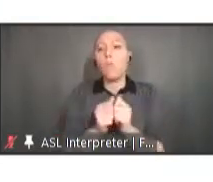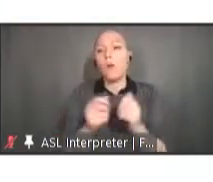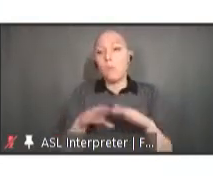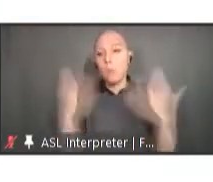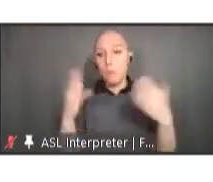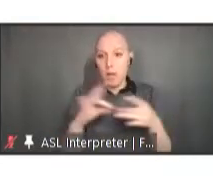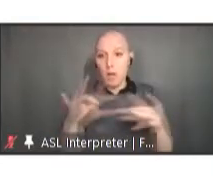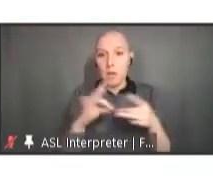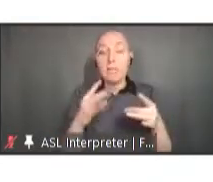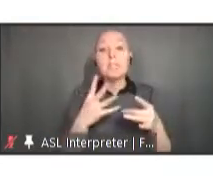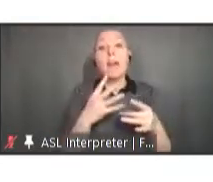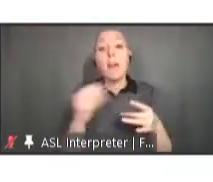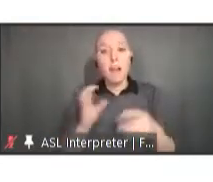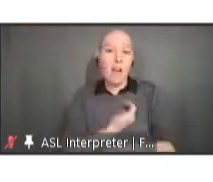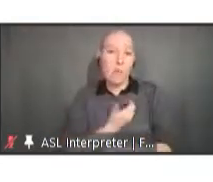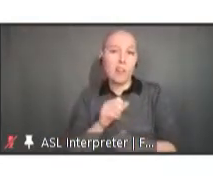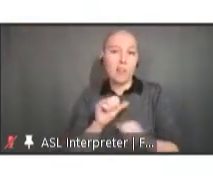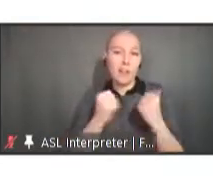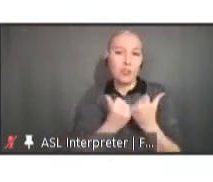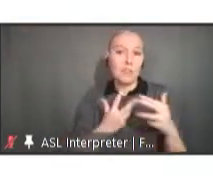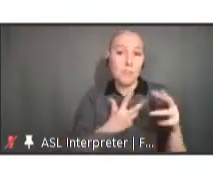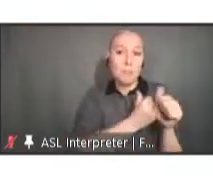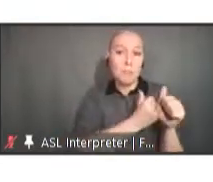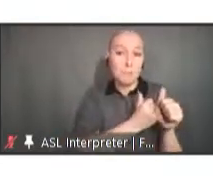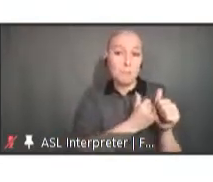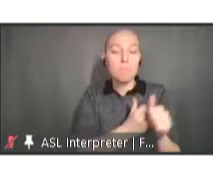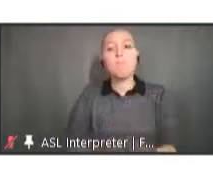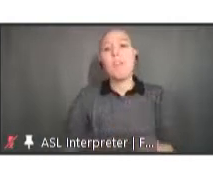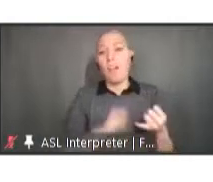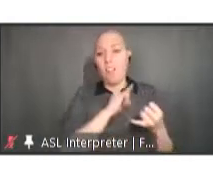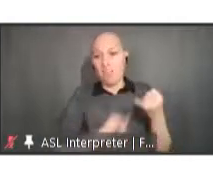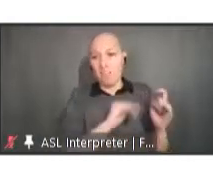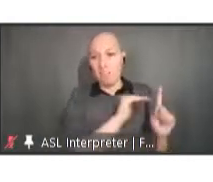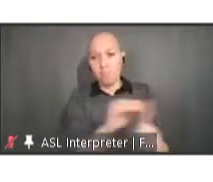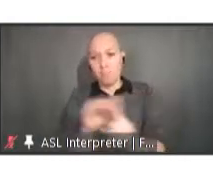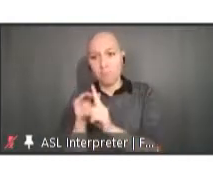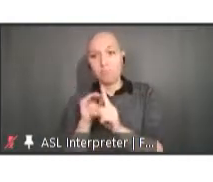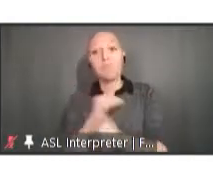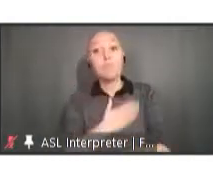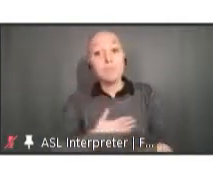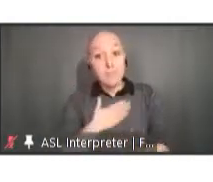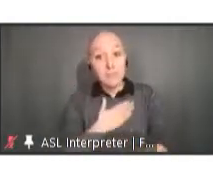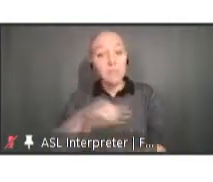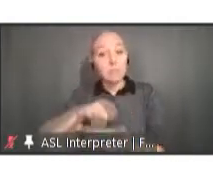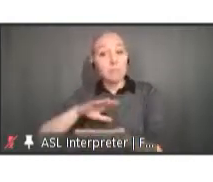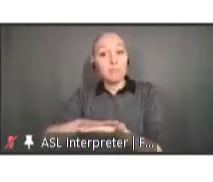Finally, as a reminder, please hold our future meeting dates on your calendars. Our next meeting